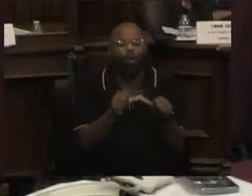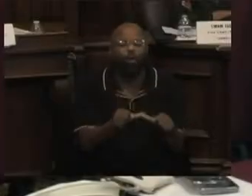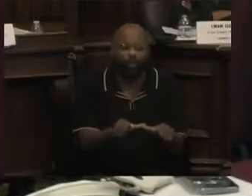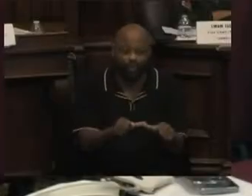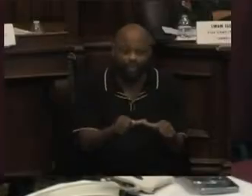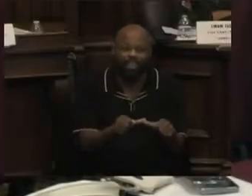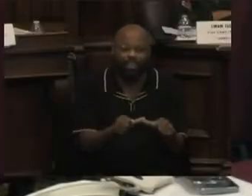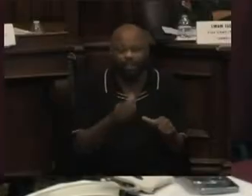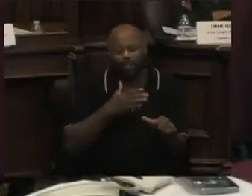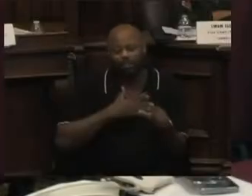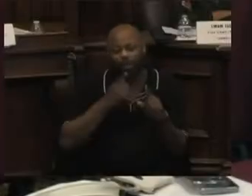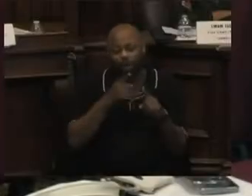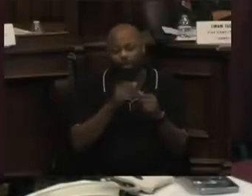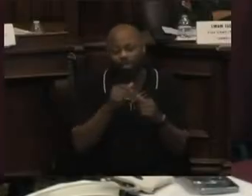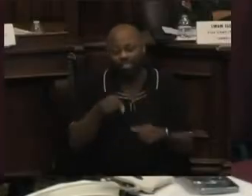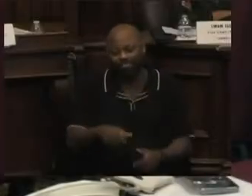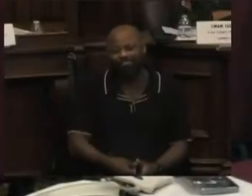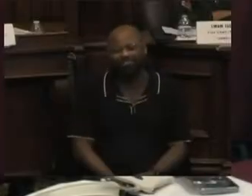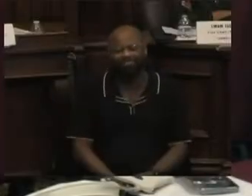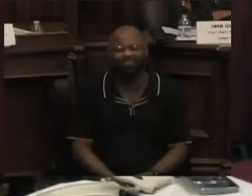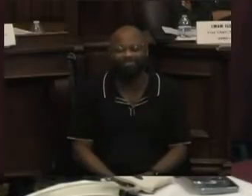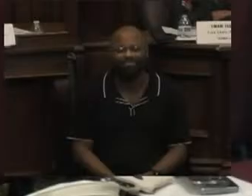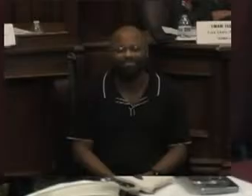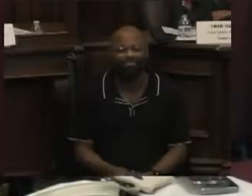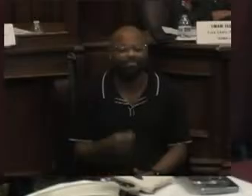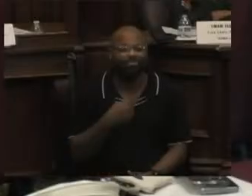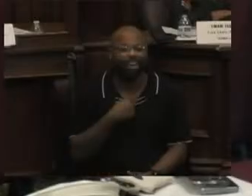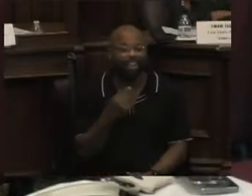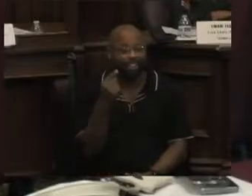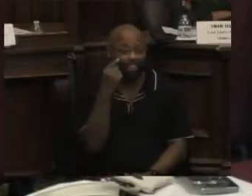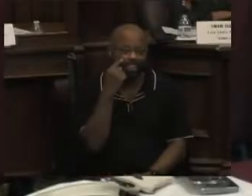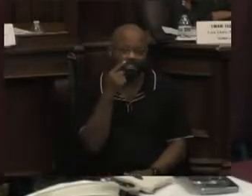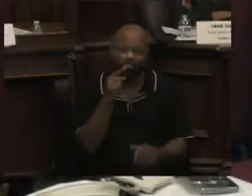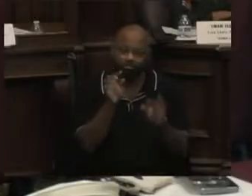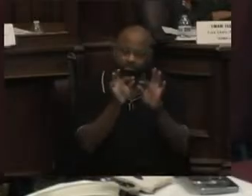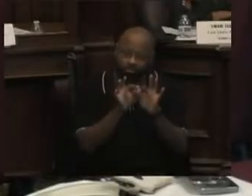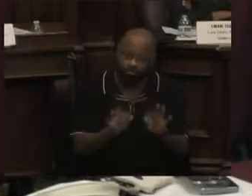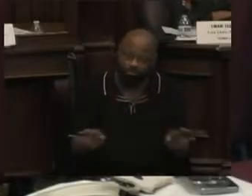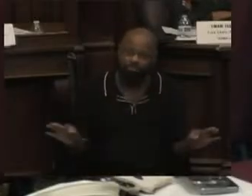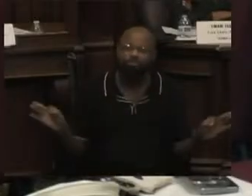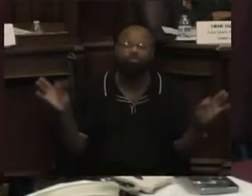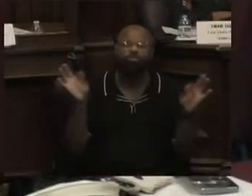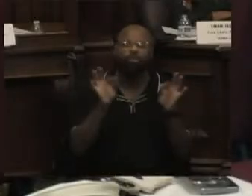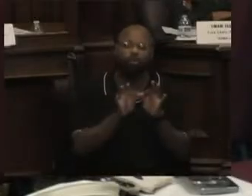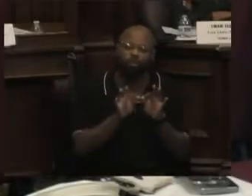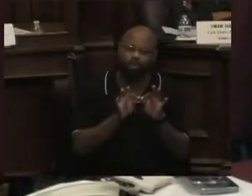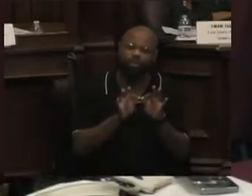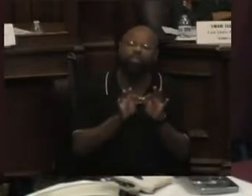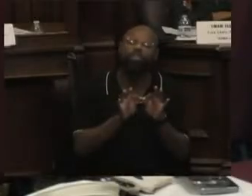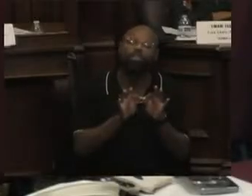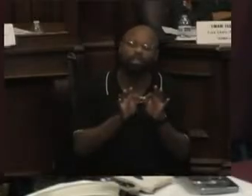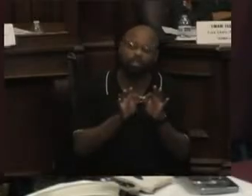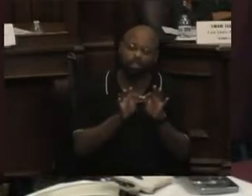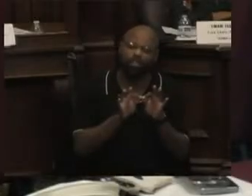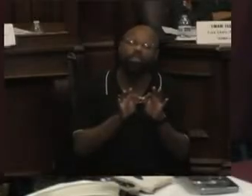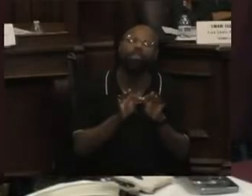need to create the momentum and we've got to keep the momentum going. And that's what my goal